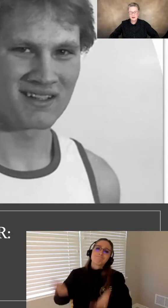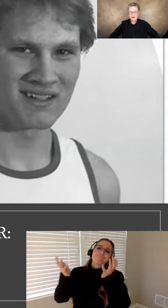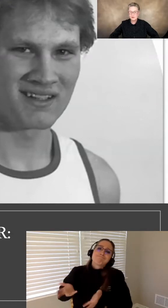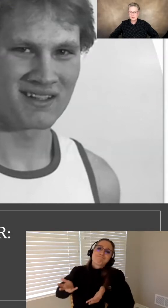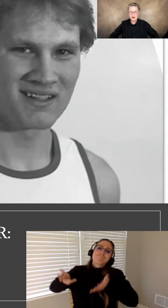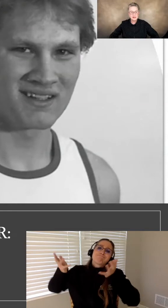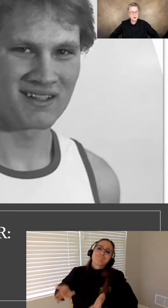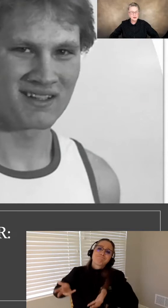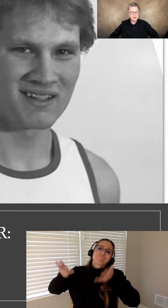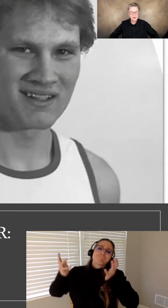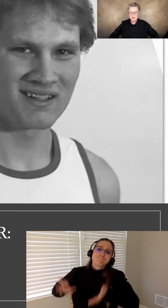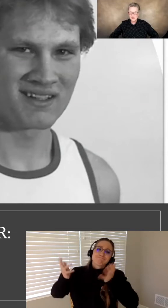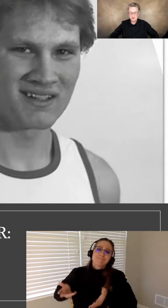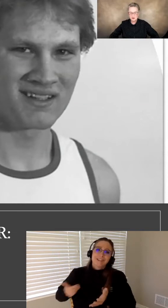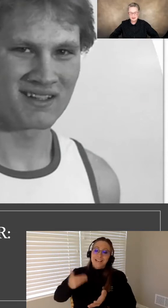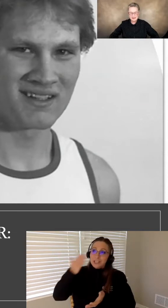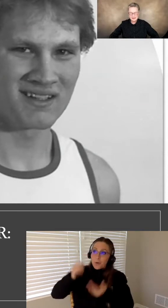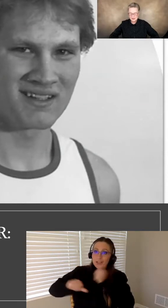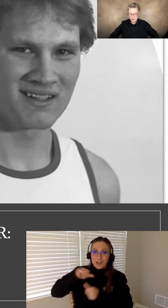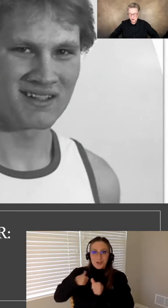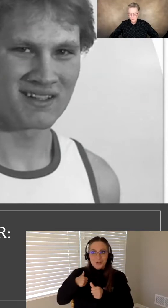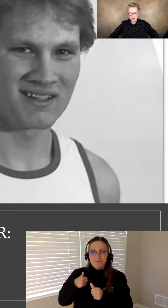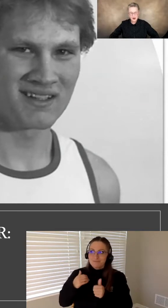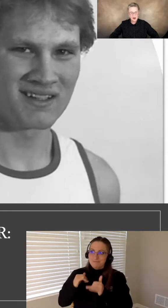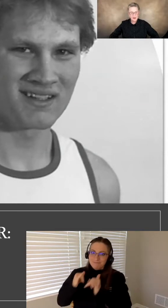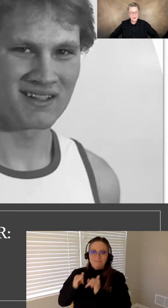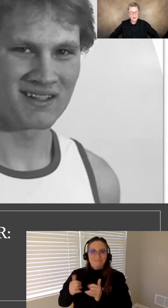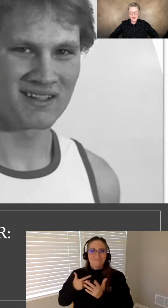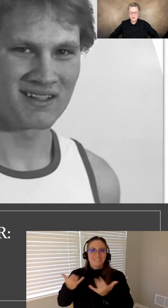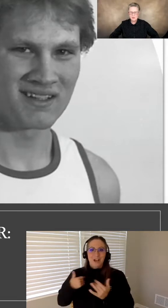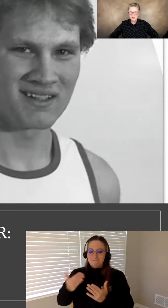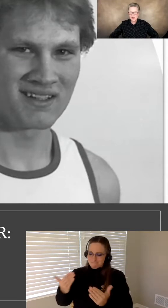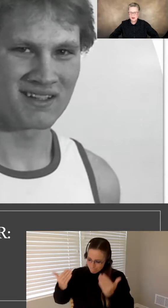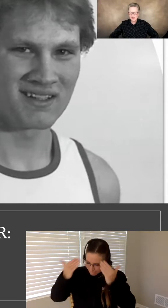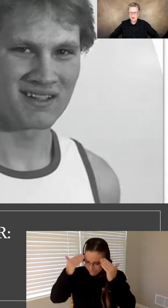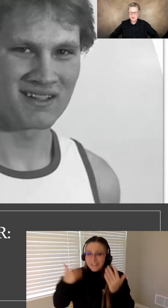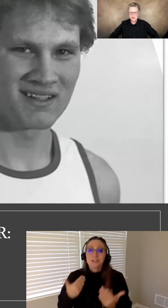and we got to know each other as people . . .so um I'm thankful to Barry